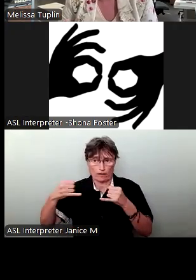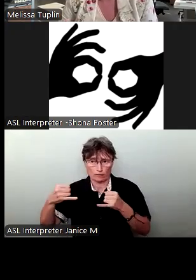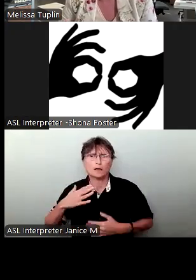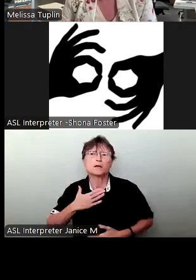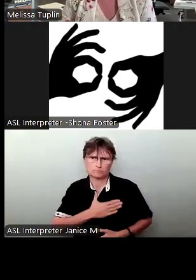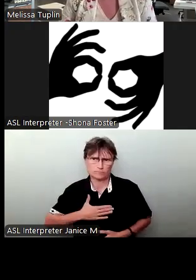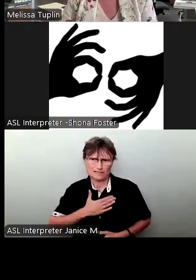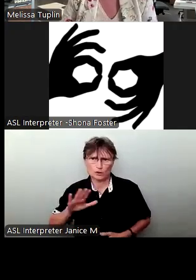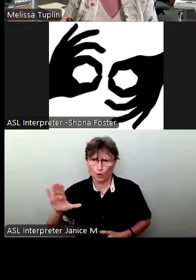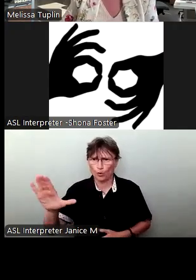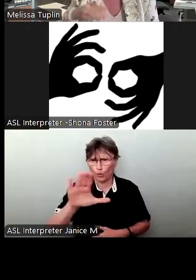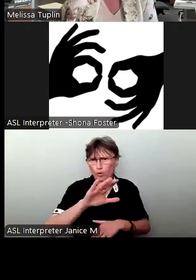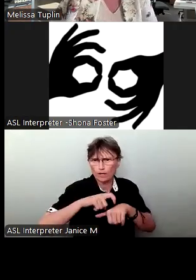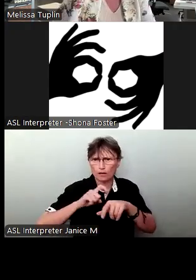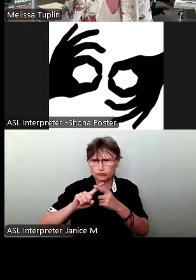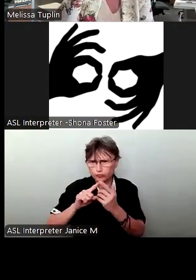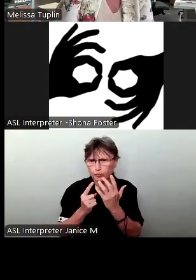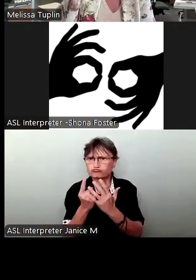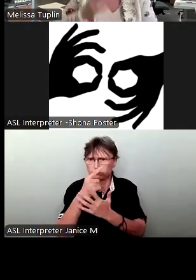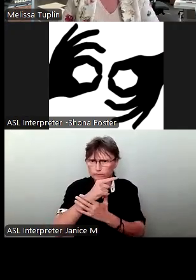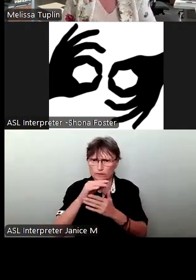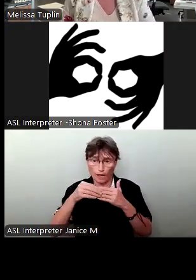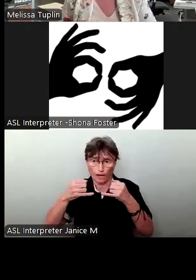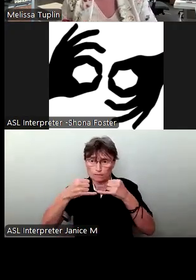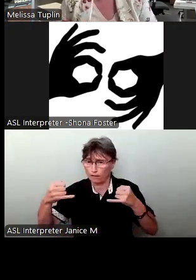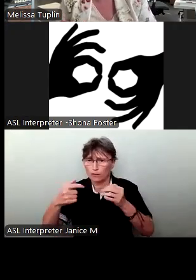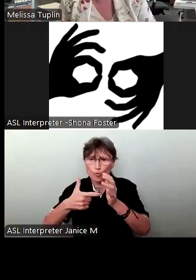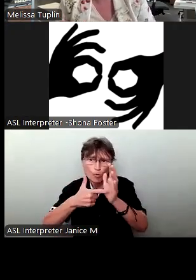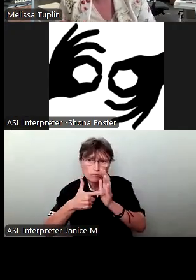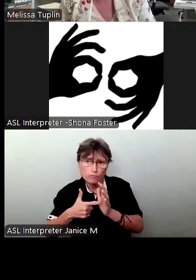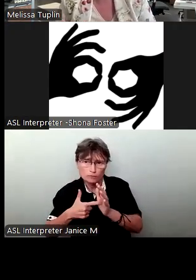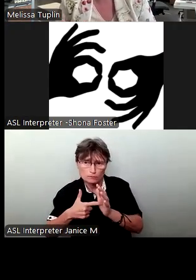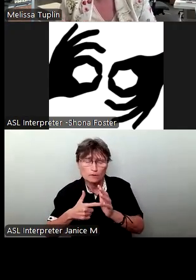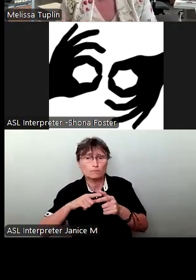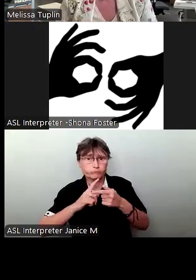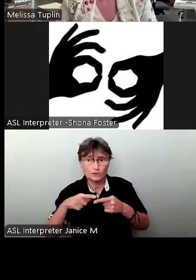application requirements and reach out to the program staff with questions.